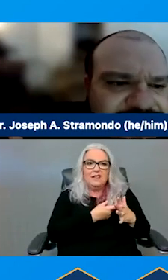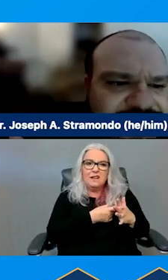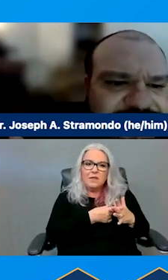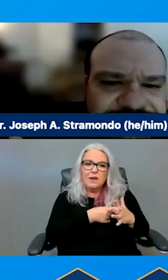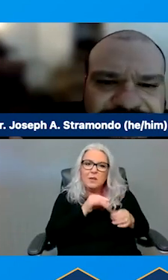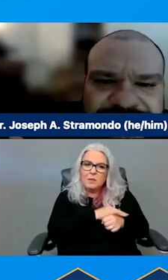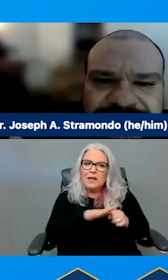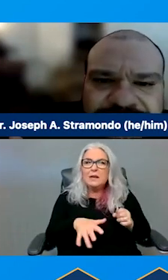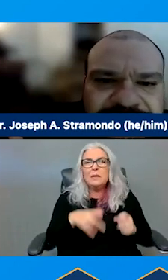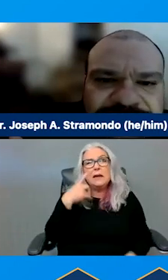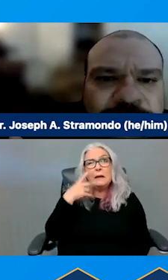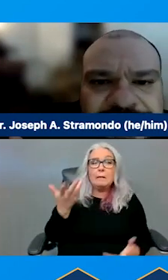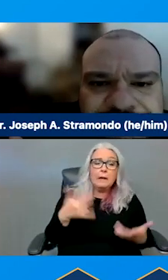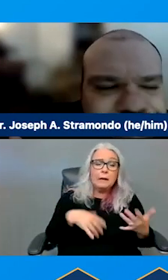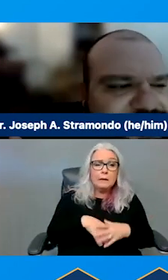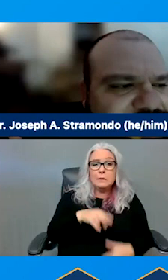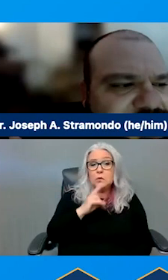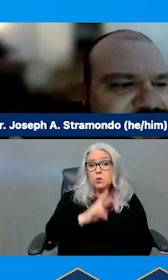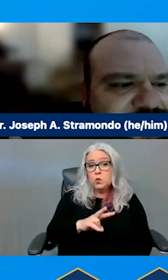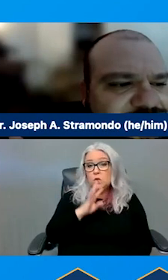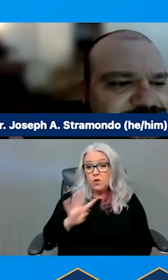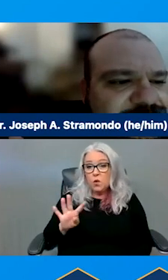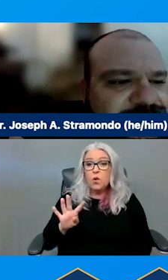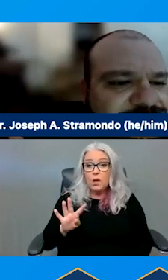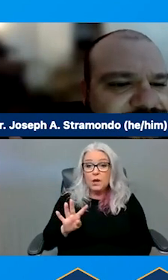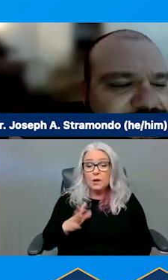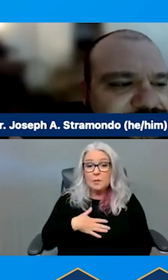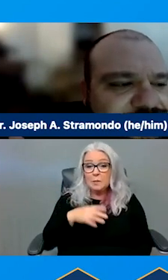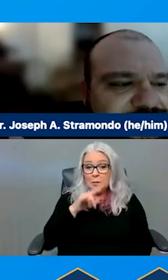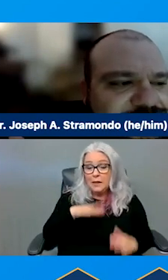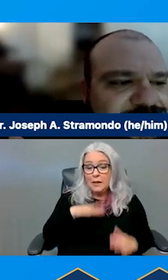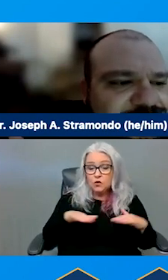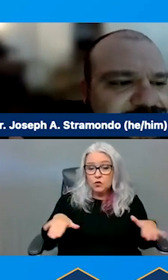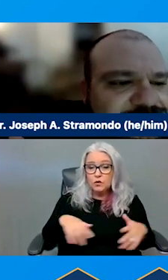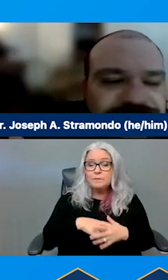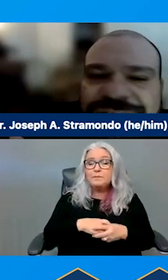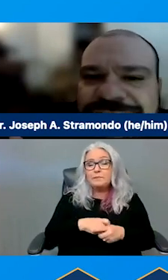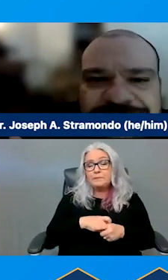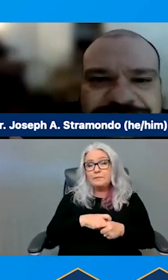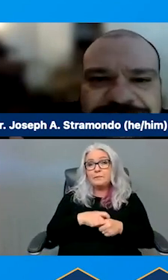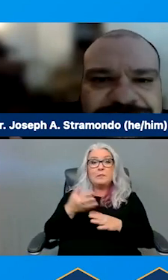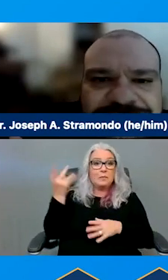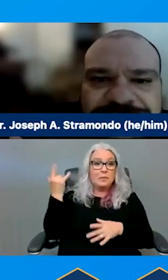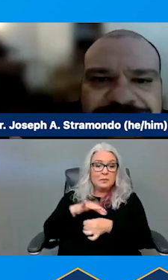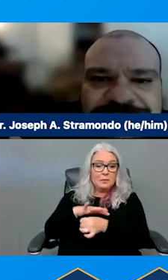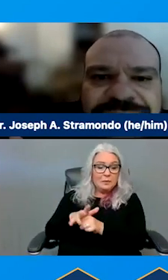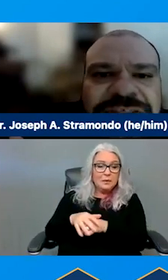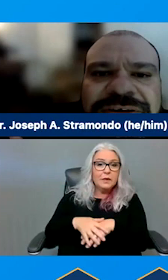think they were, like, 2 and 4. Right. And so social distancing